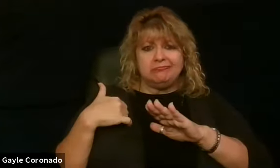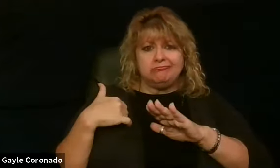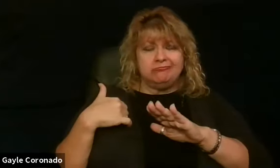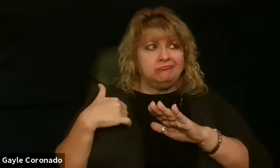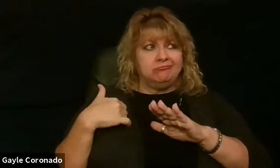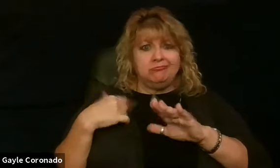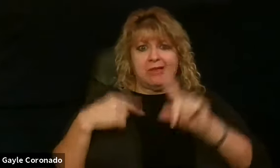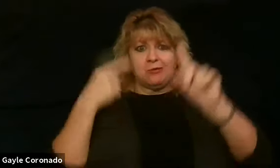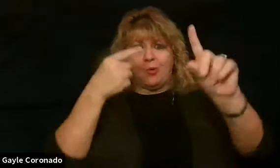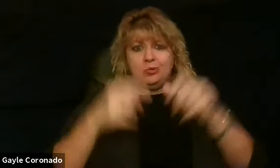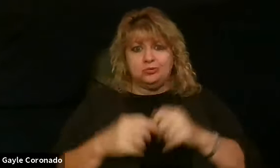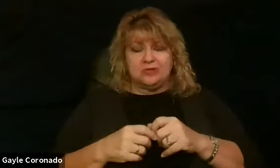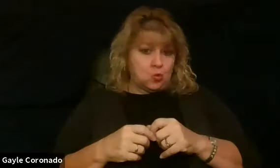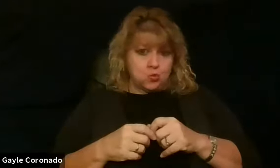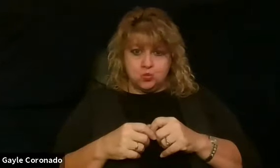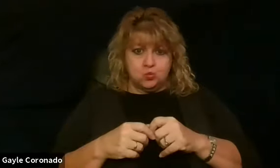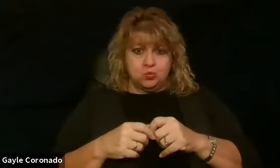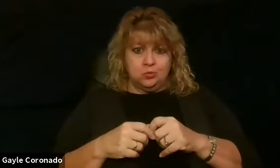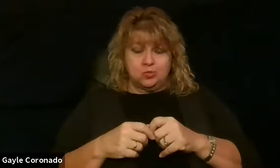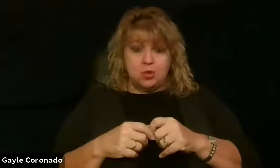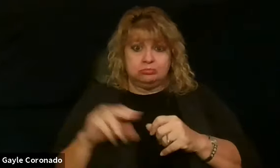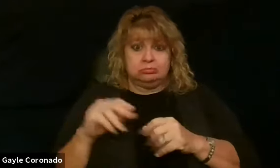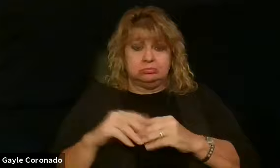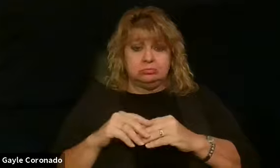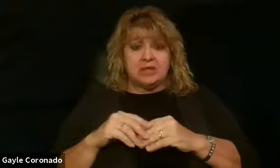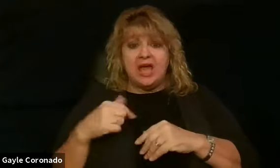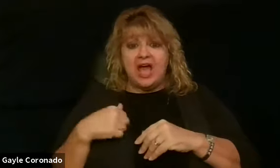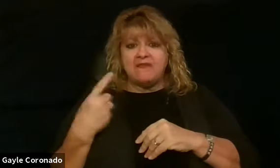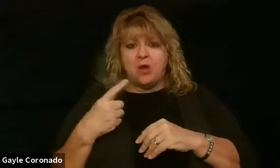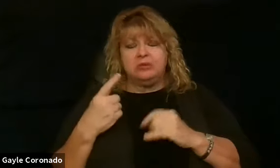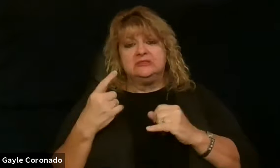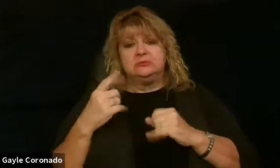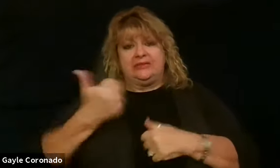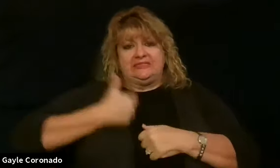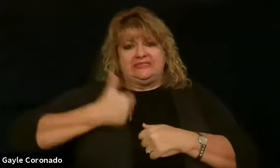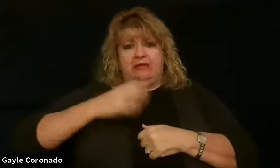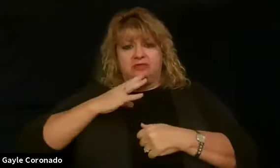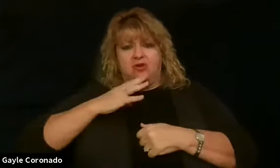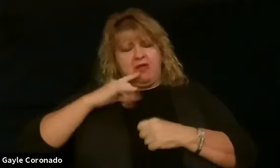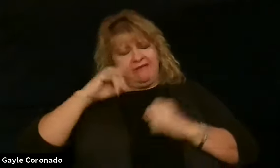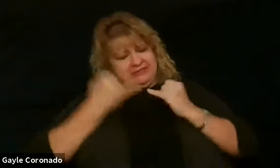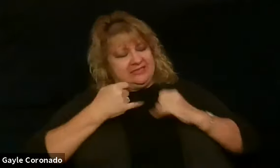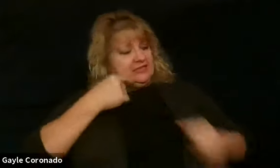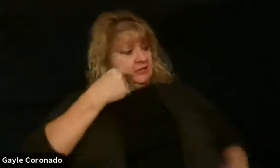I want to go in life. I've always told myself that the life that I want, I have to work harder.